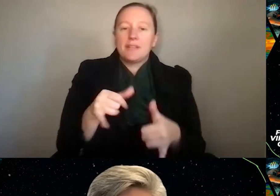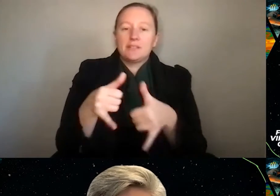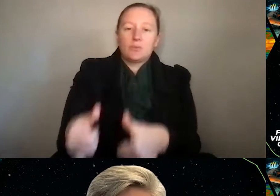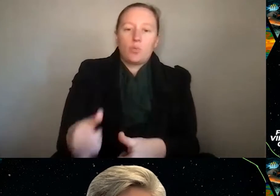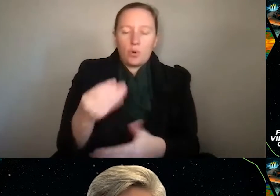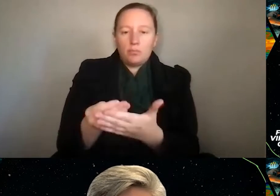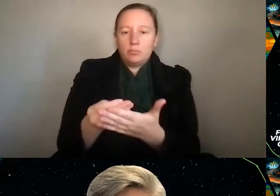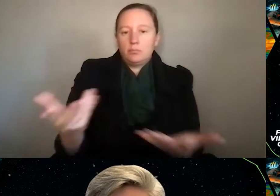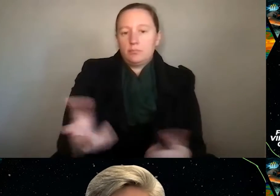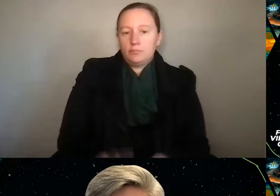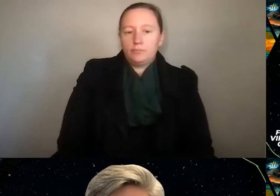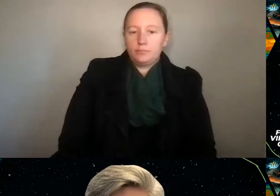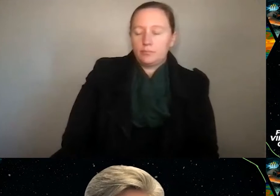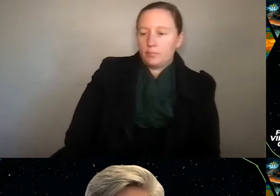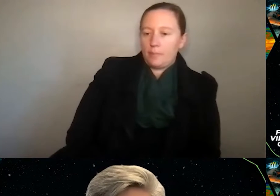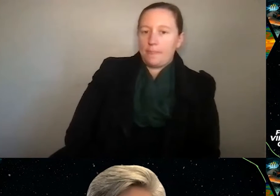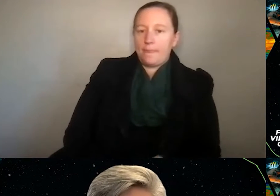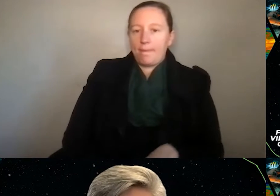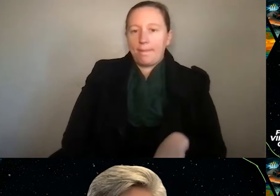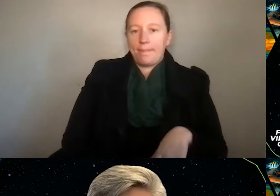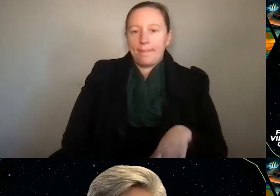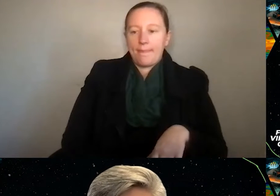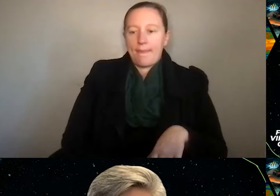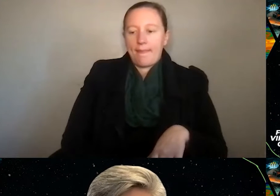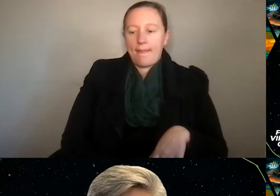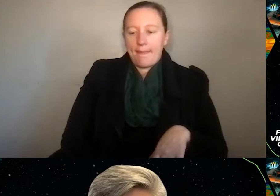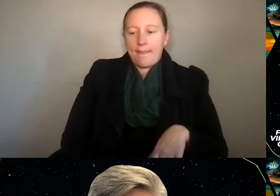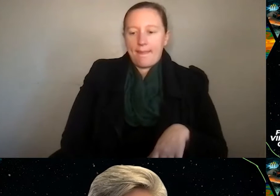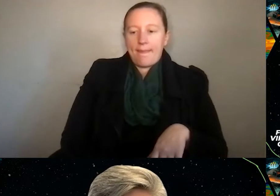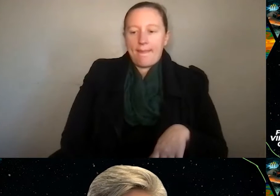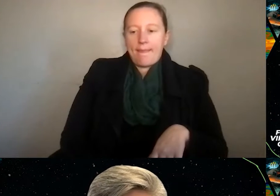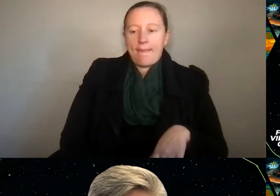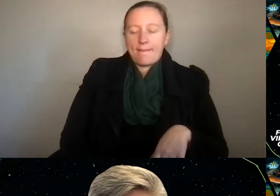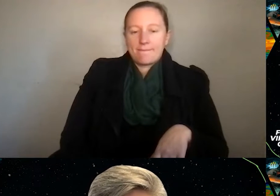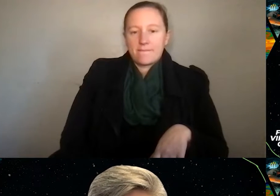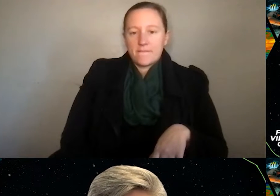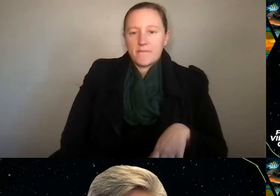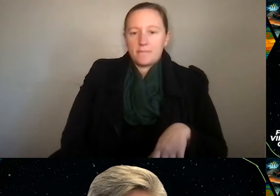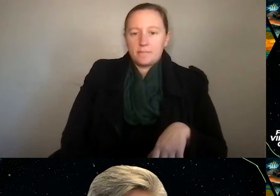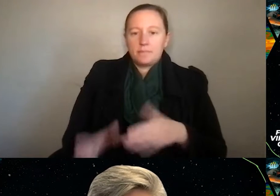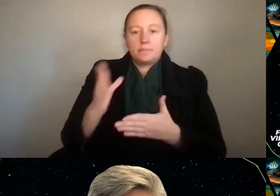Elsa Gonzalez: Develop the projects, they look as you will review